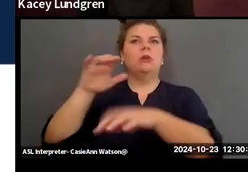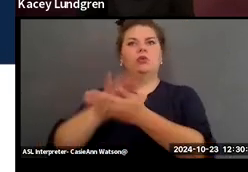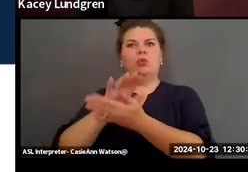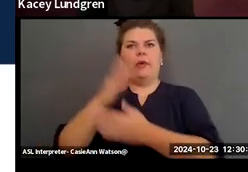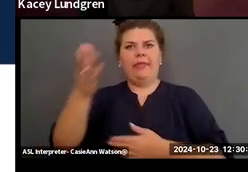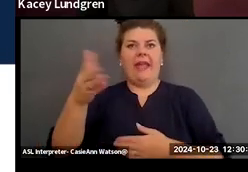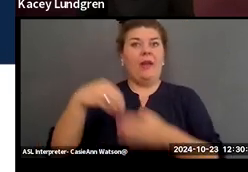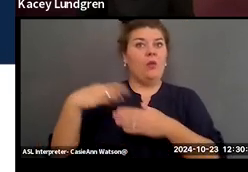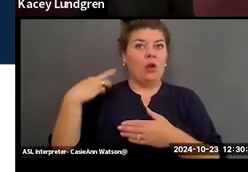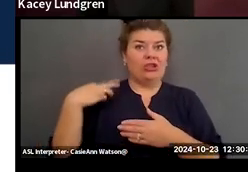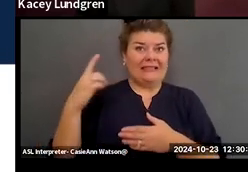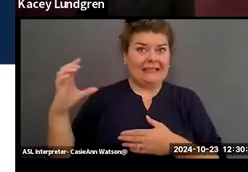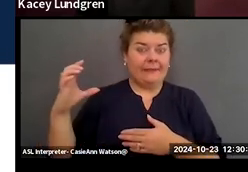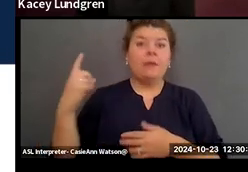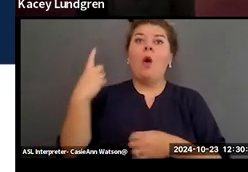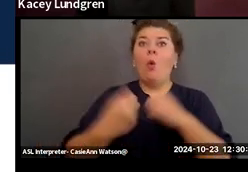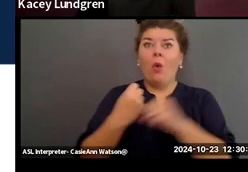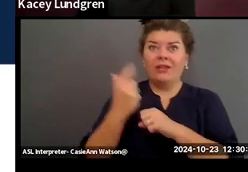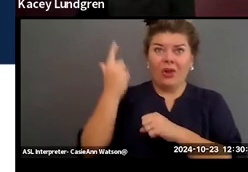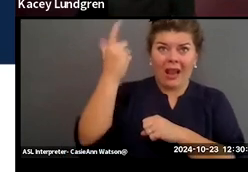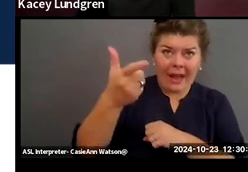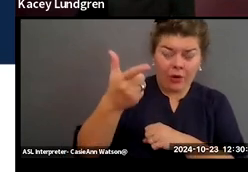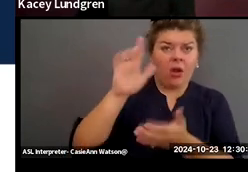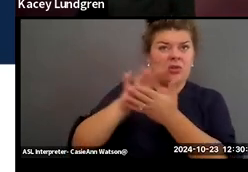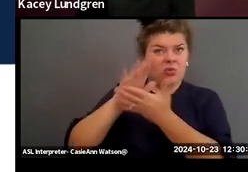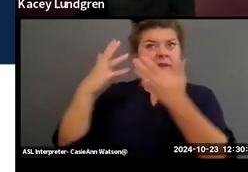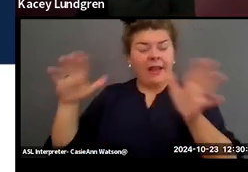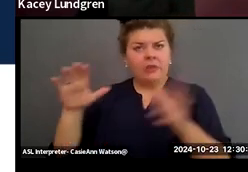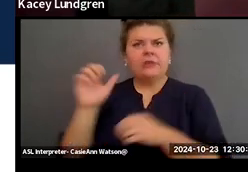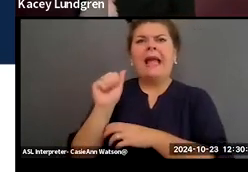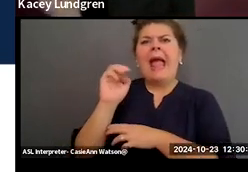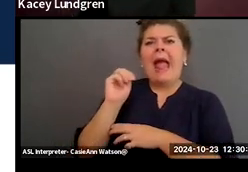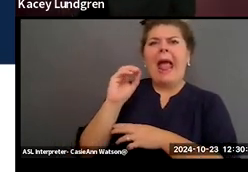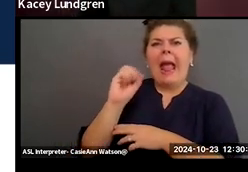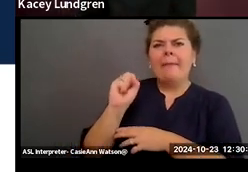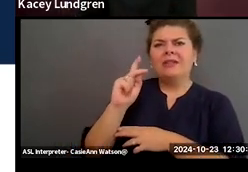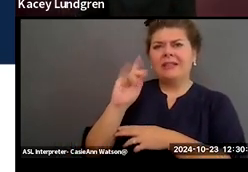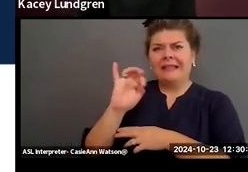A year later, when the school was completed, Amos Kendall convinced Congress to incorporate the school.